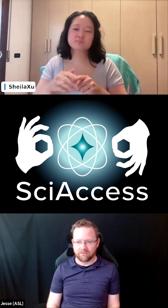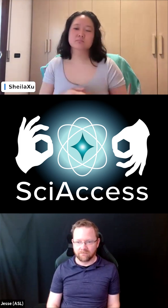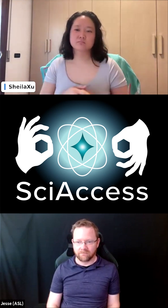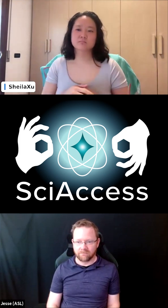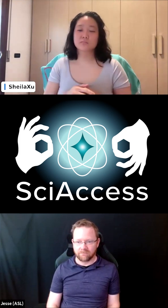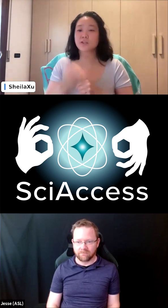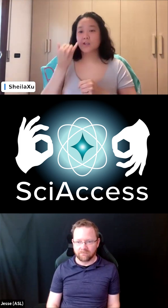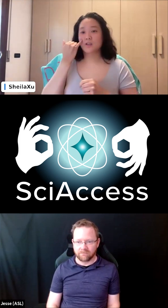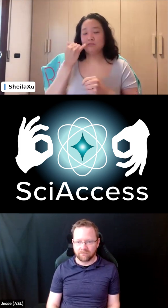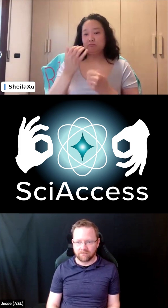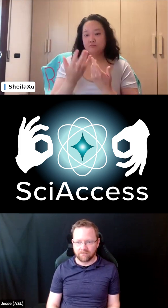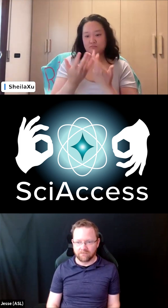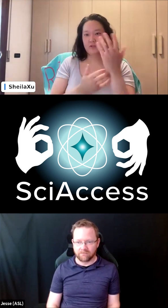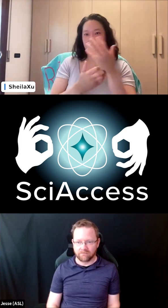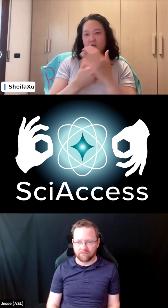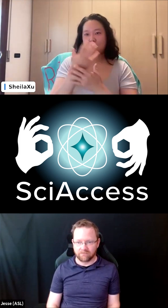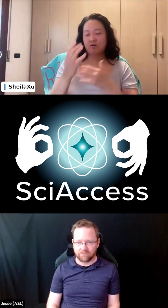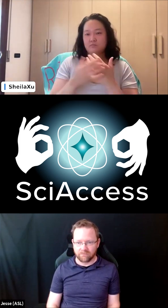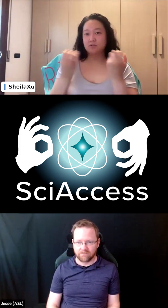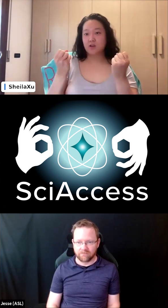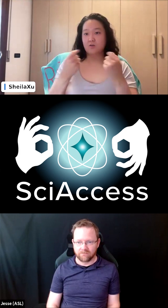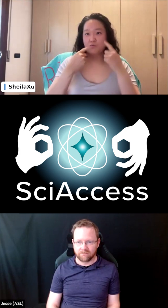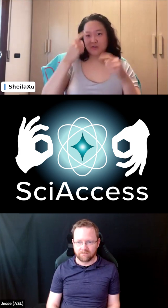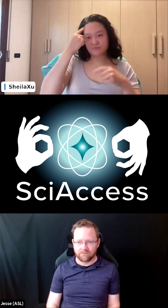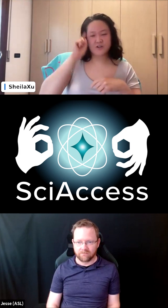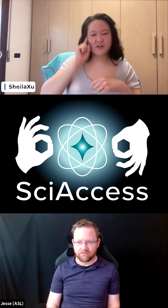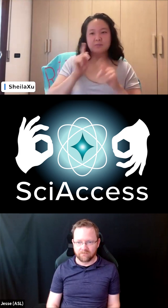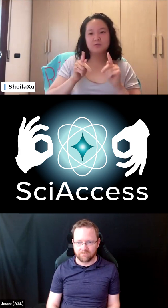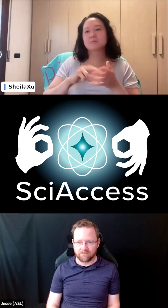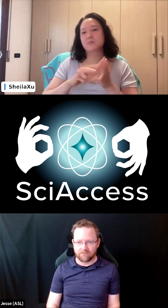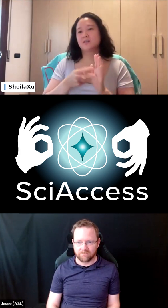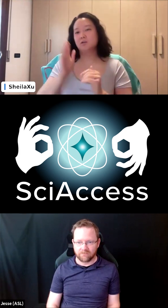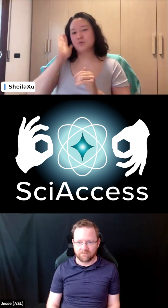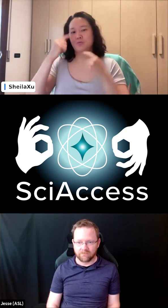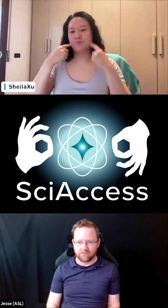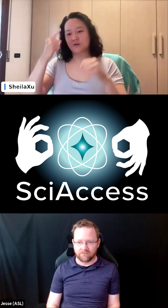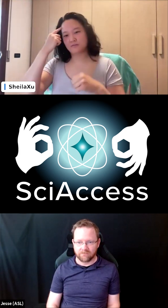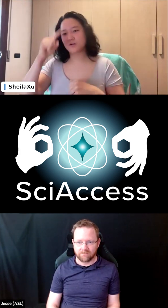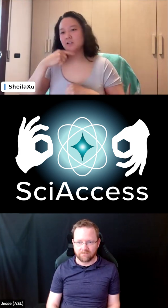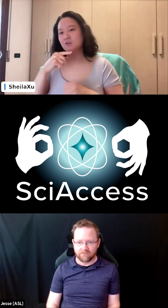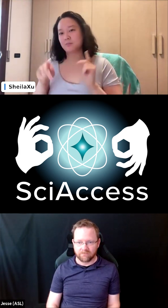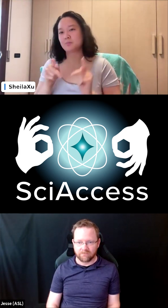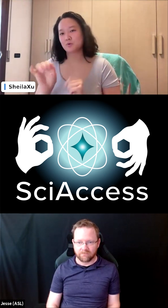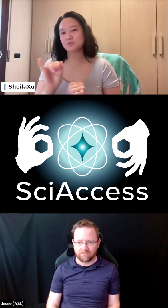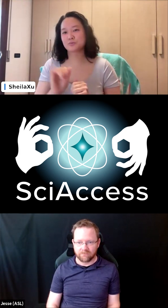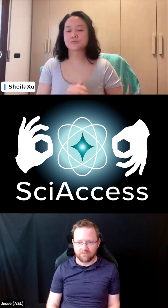If the sign language can work in an astronaut suit for